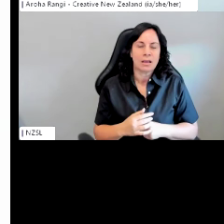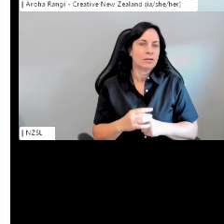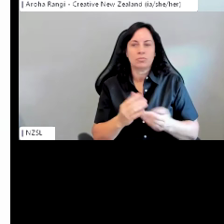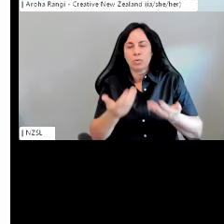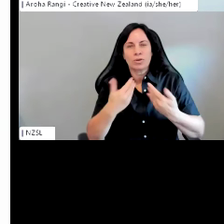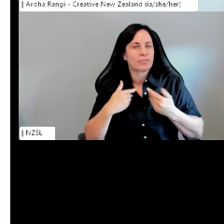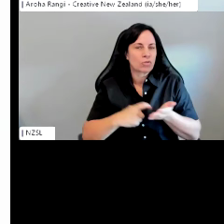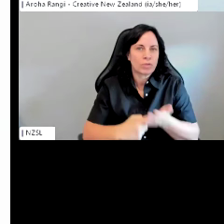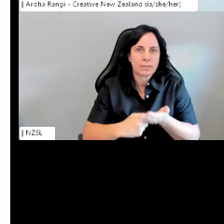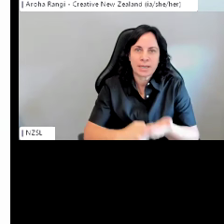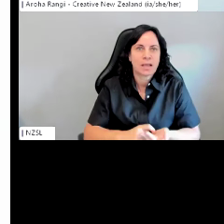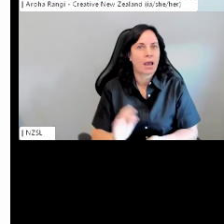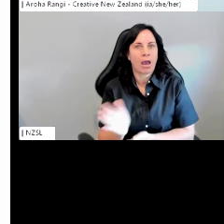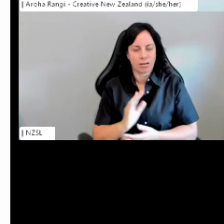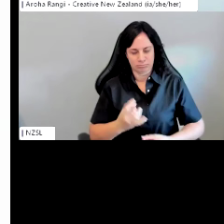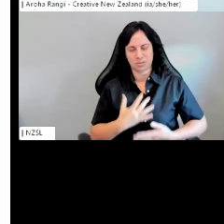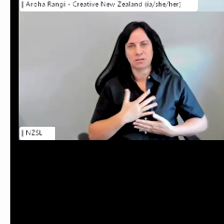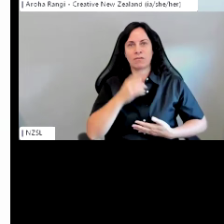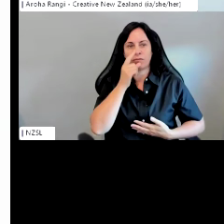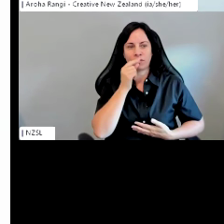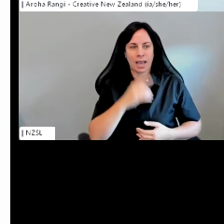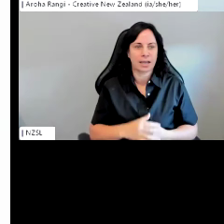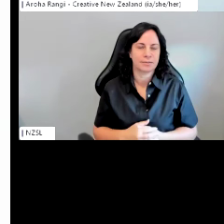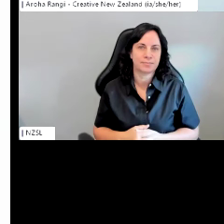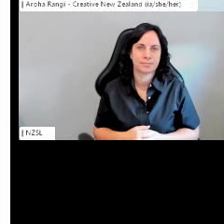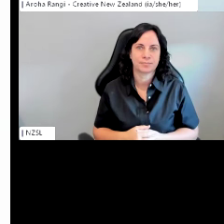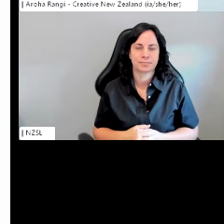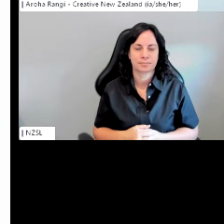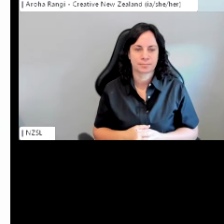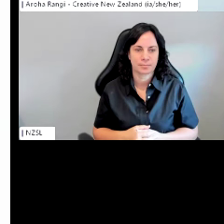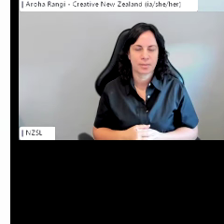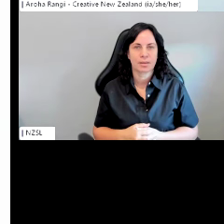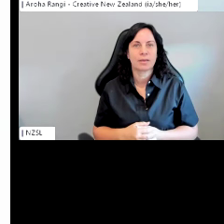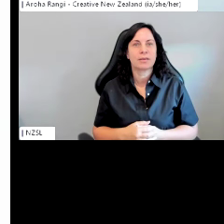is looking at. They're making their own minds up. Um, they want to get closer to the art. They